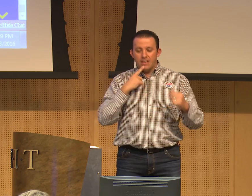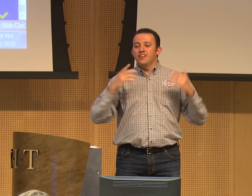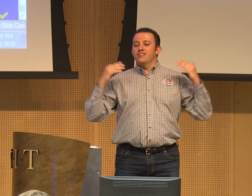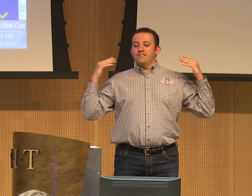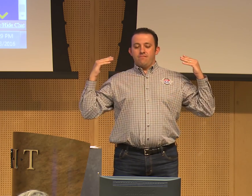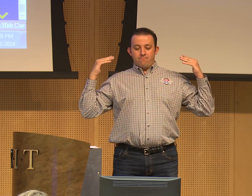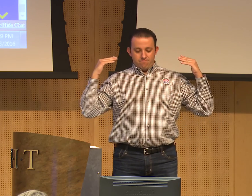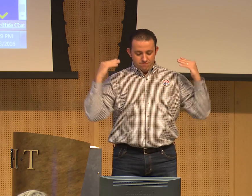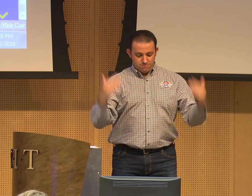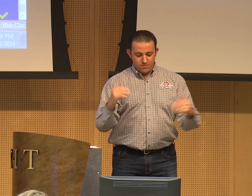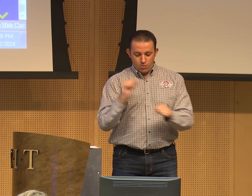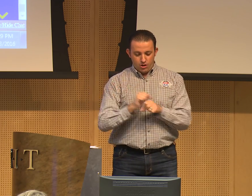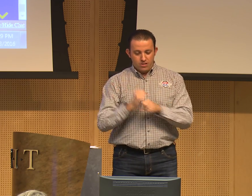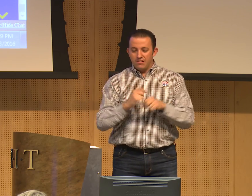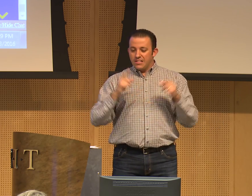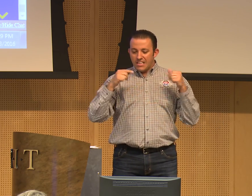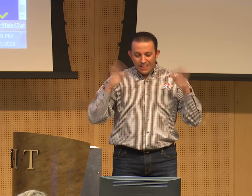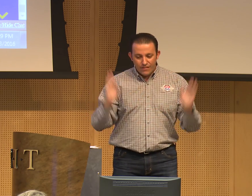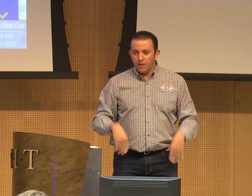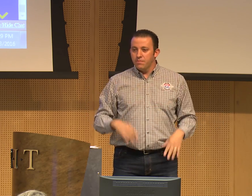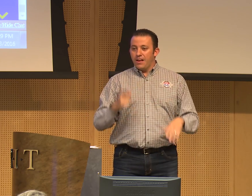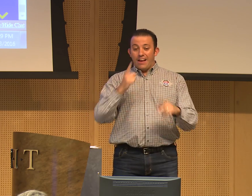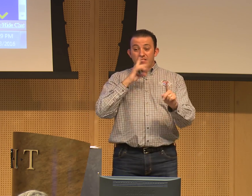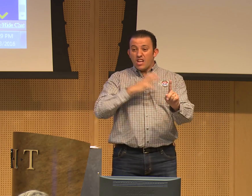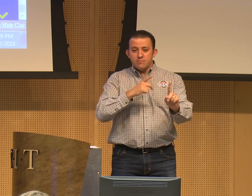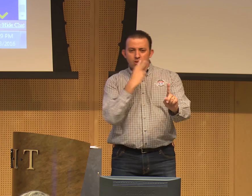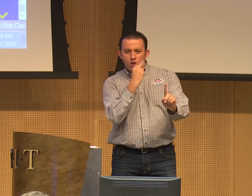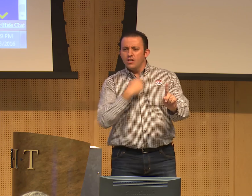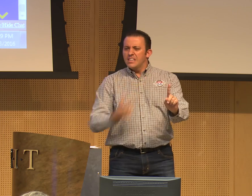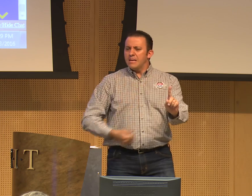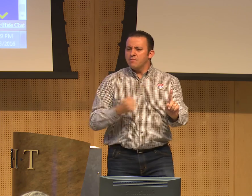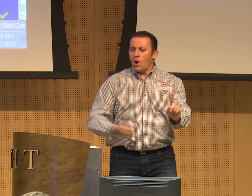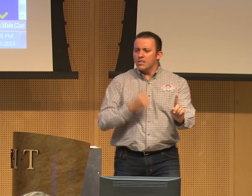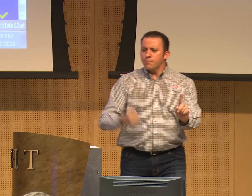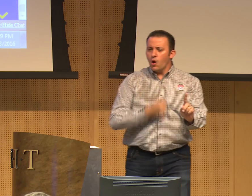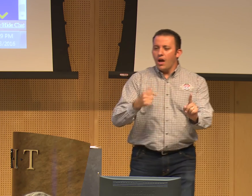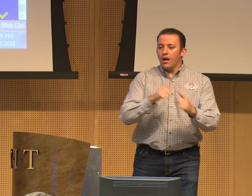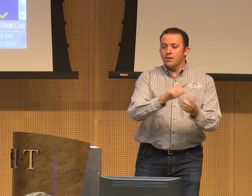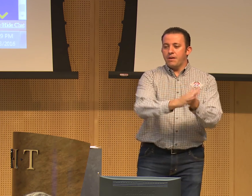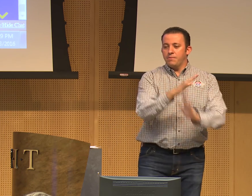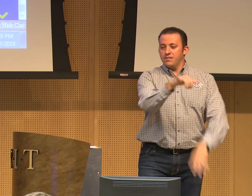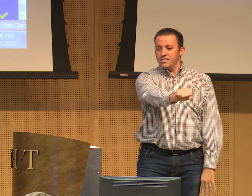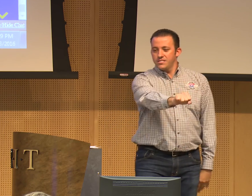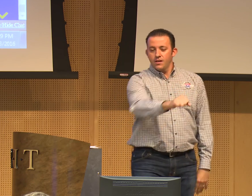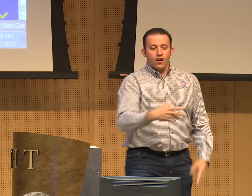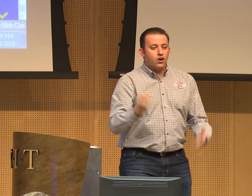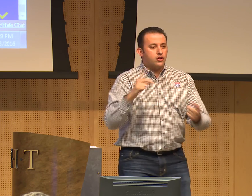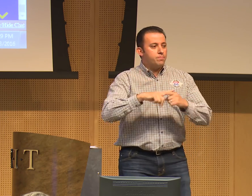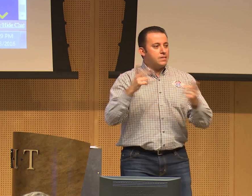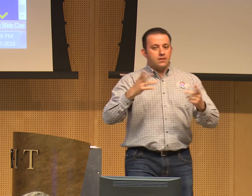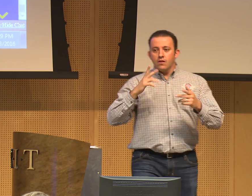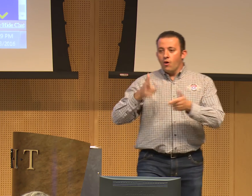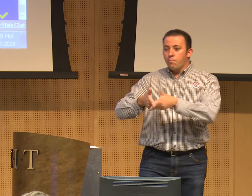Move forward. Work hard. Don't give up. When people tell you "no," just keep going till you get that "yes," right?